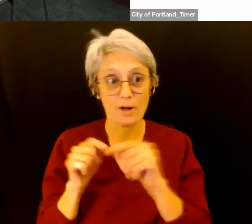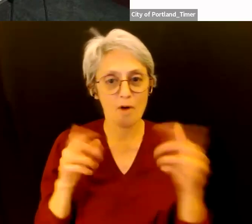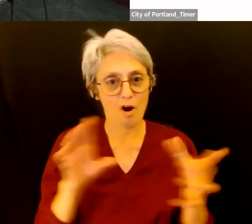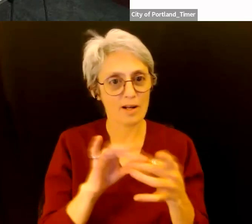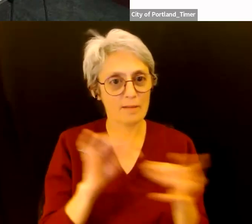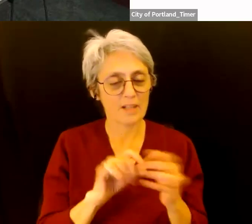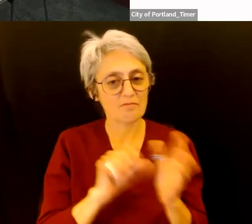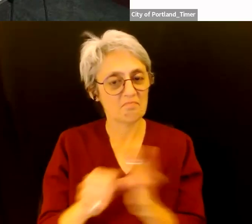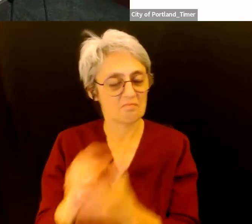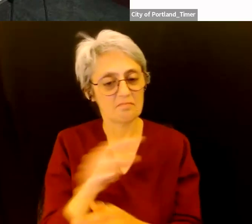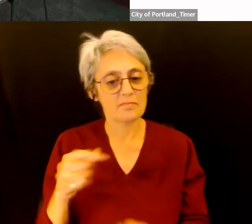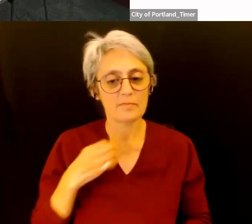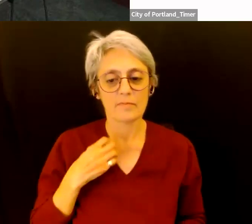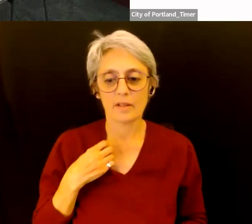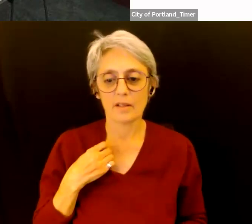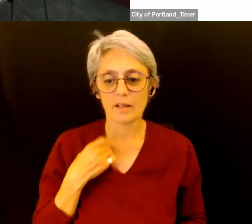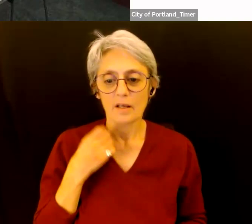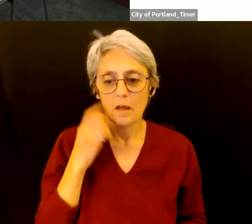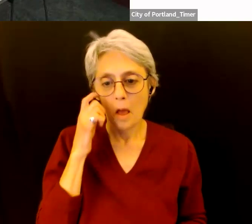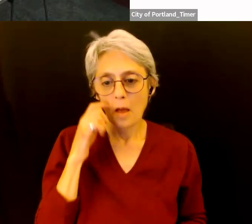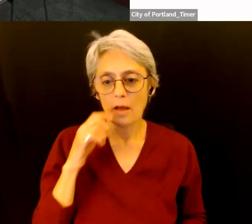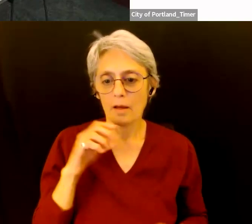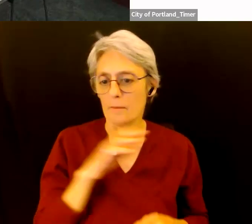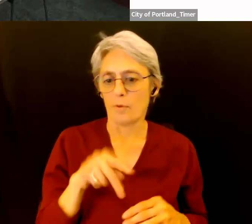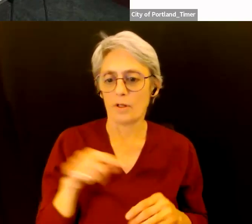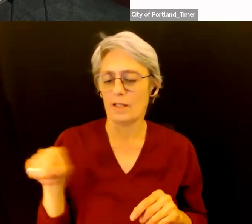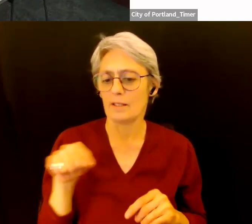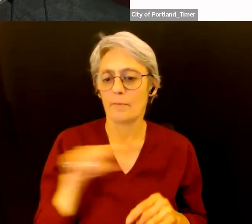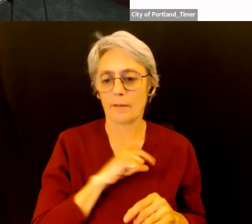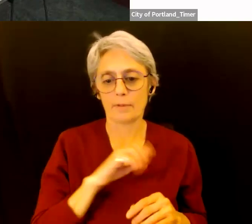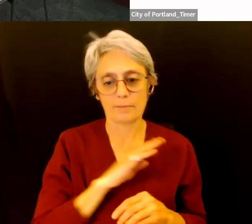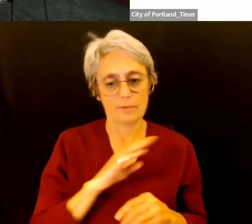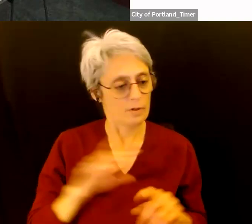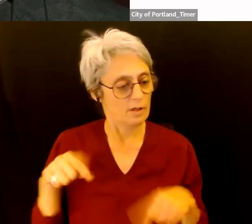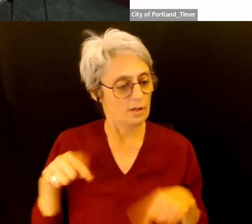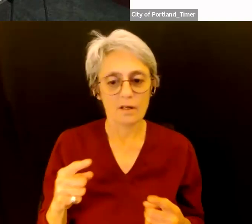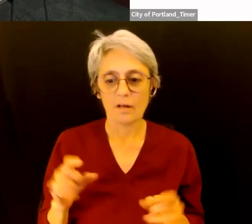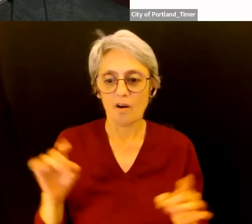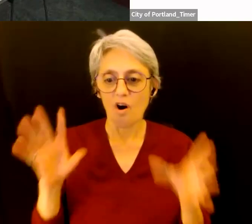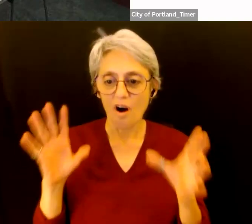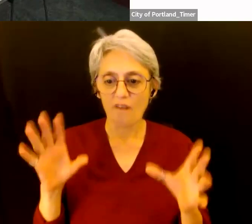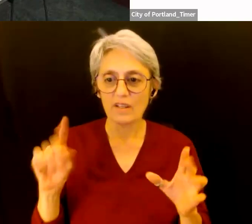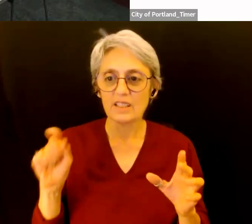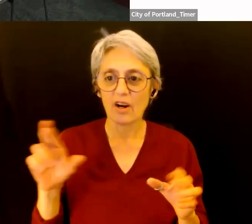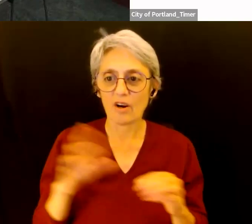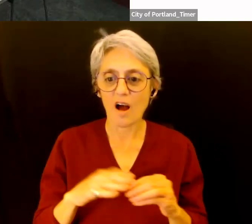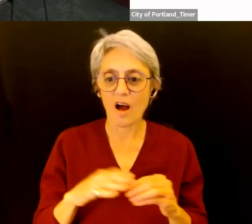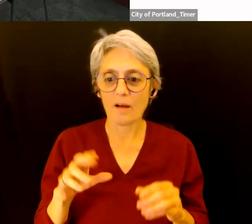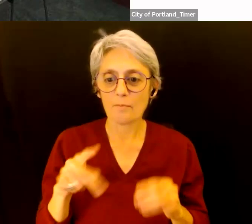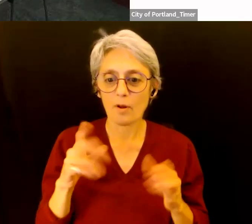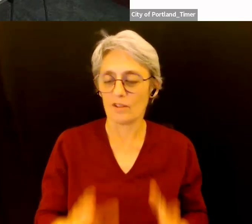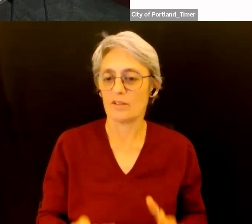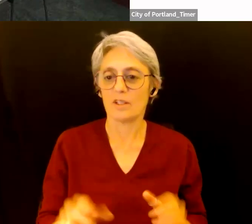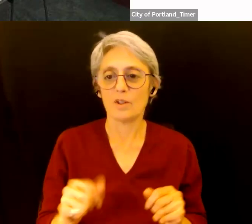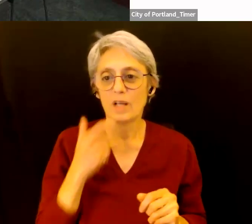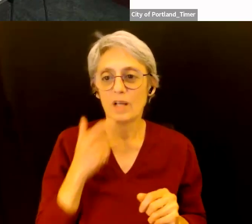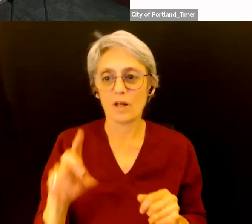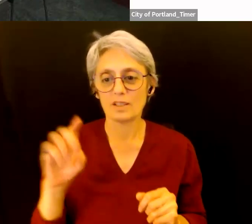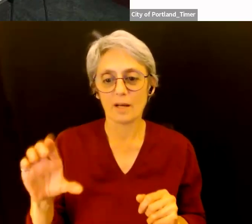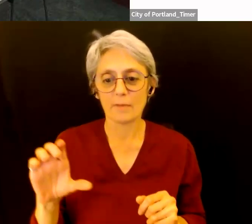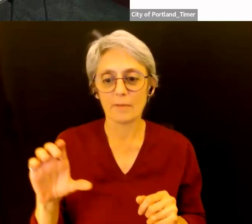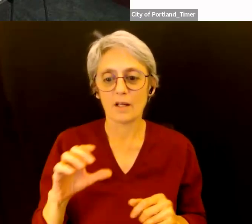Portland Police Bureau, whose track record of unhinged terror on Portlanders can be seen in the documentary Arresting Power, Resisting Police Violence in Portland, Oregon.